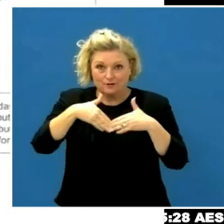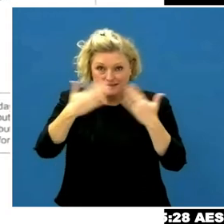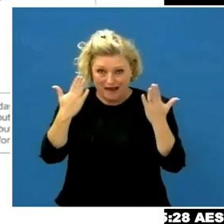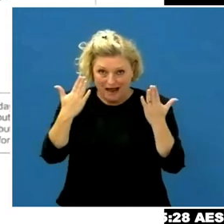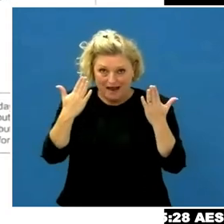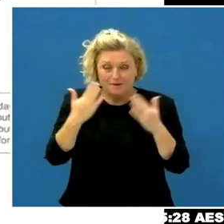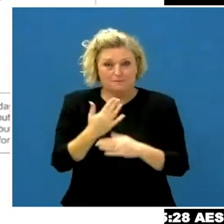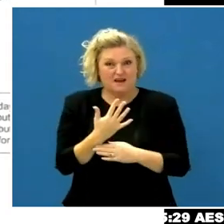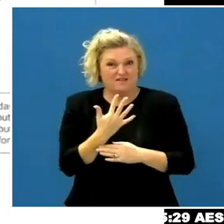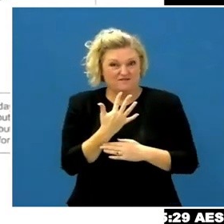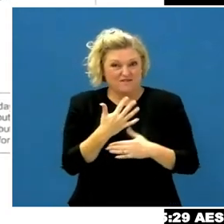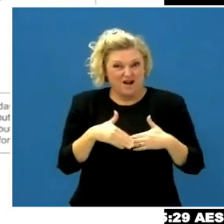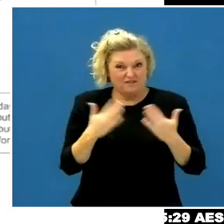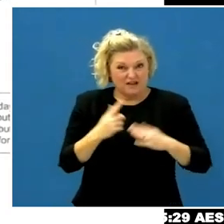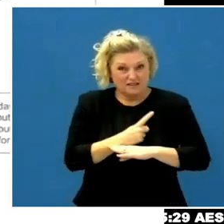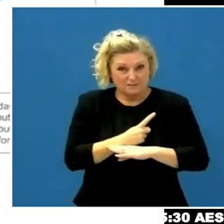then there was a figure of the total hours.